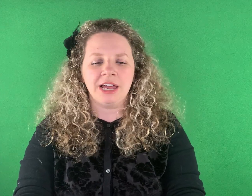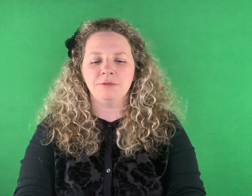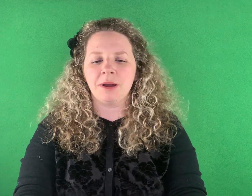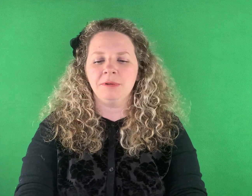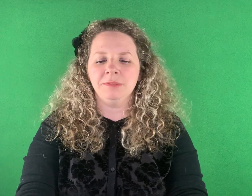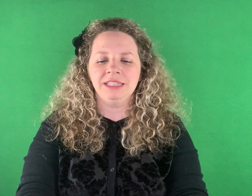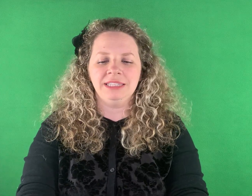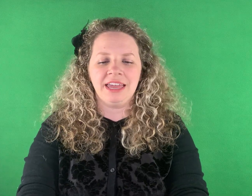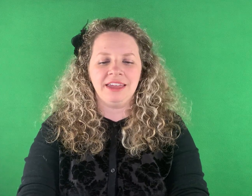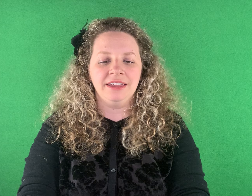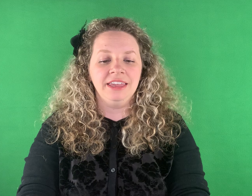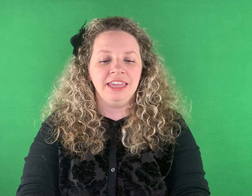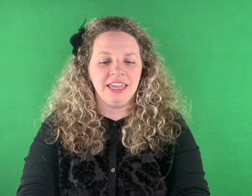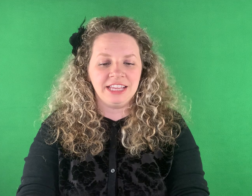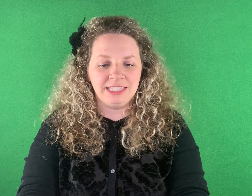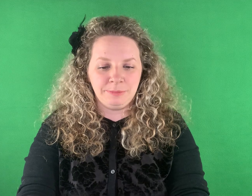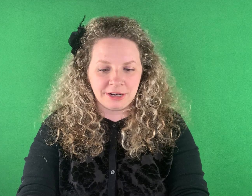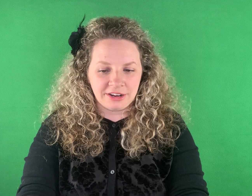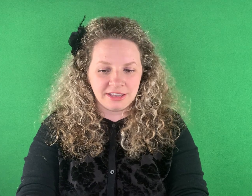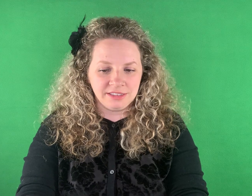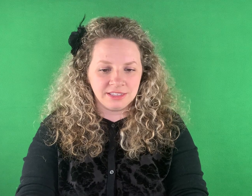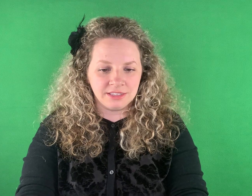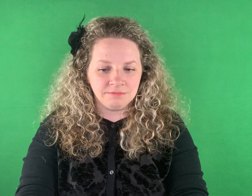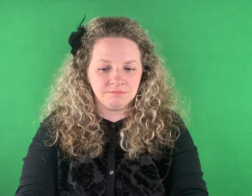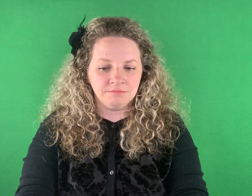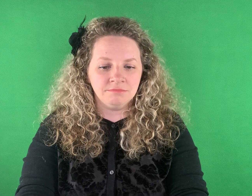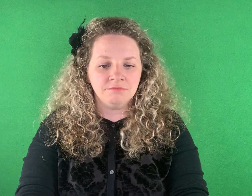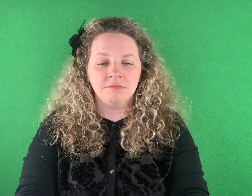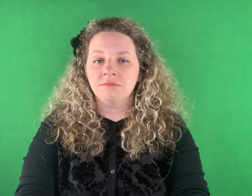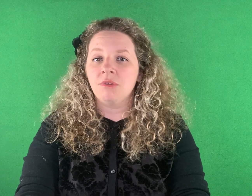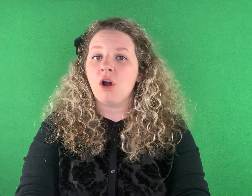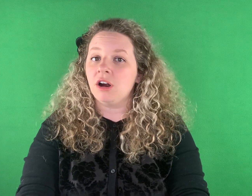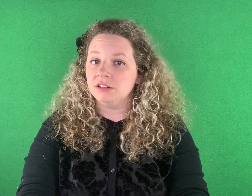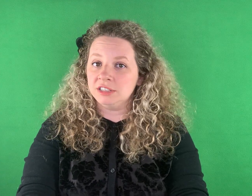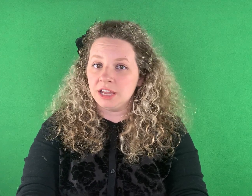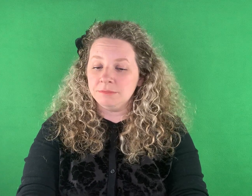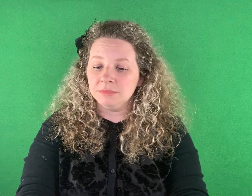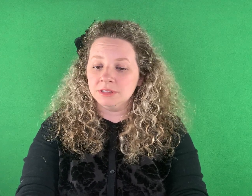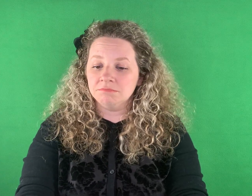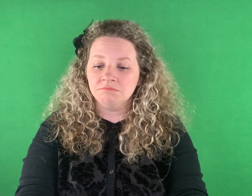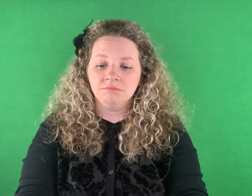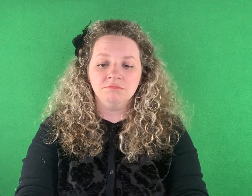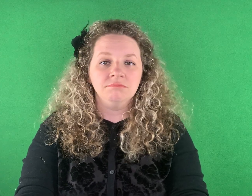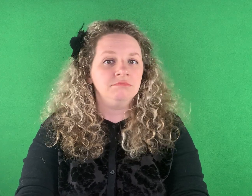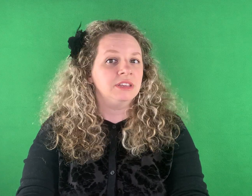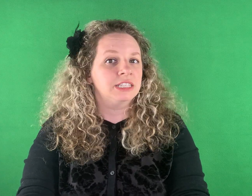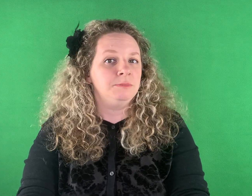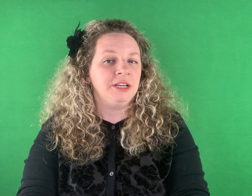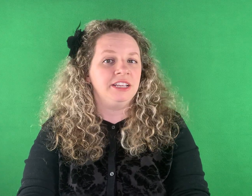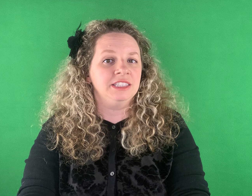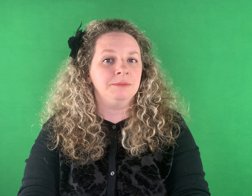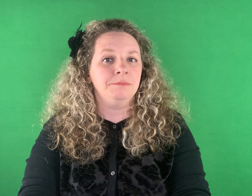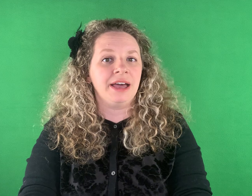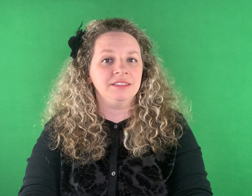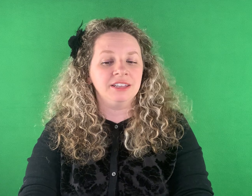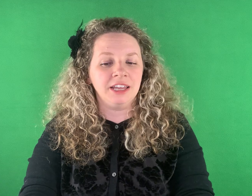I would probably say: EXPERIENCE HARD TIMES EXPERIENCE BAD TIMES